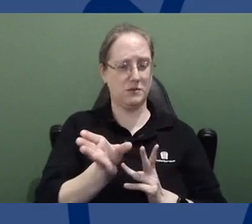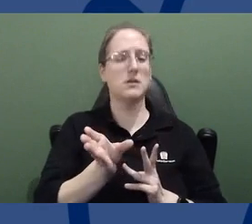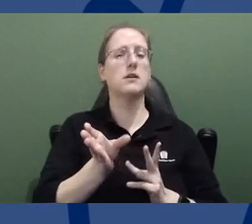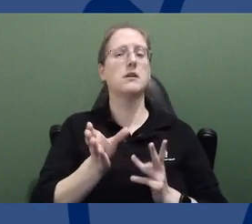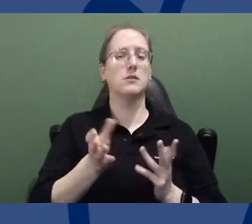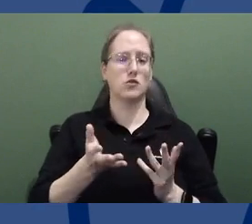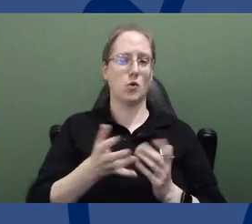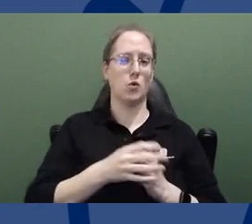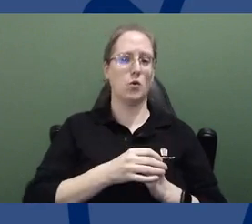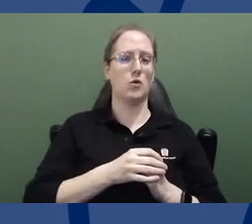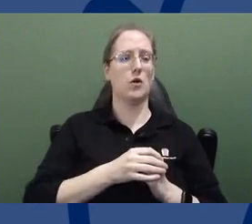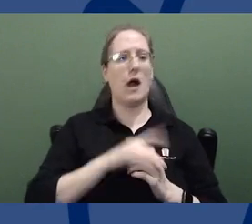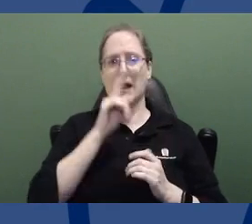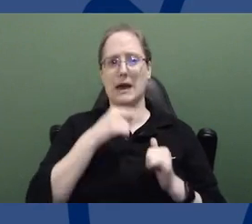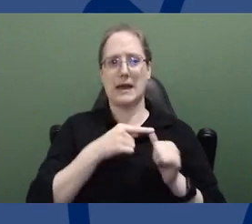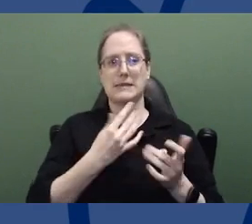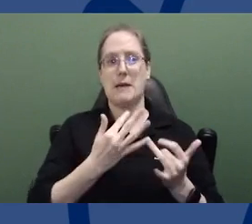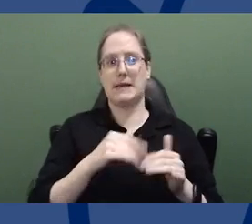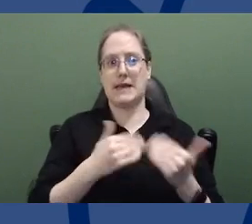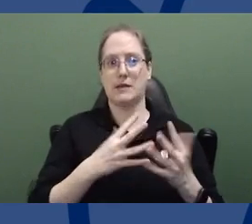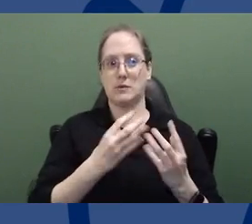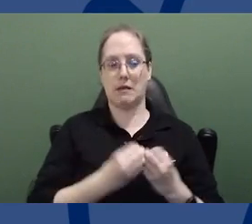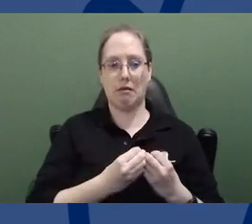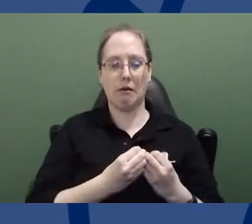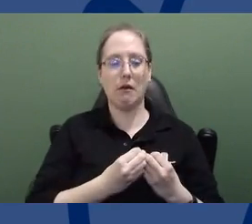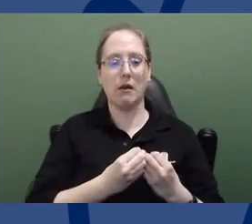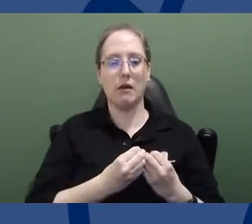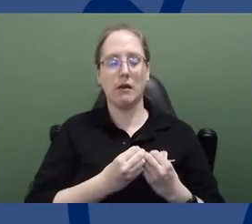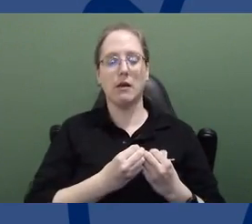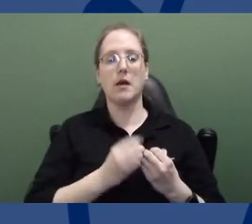I think there was three grants. So can't exactly answer how many days it was, Filiz, but certainly